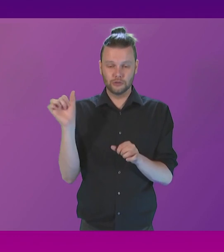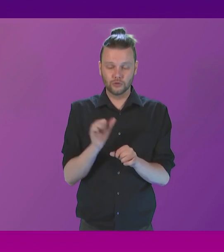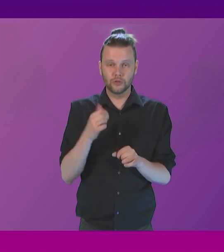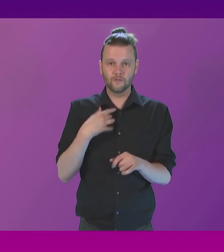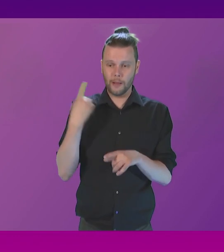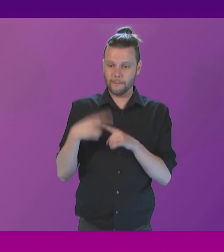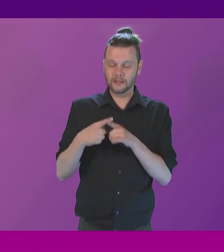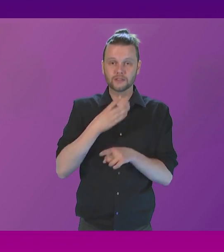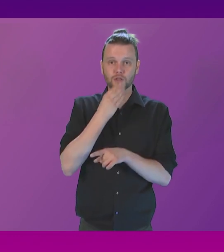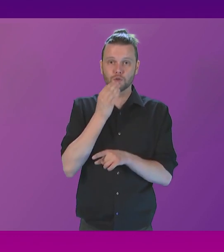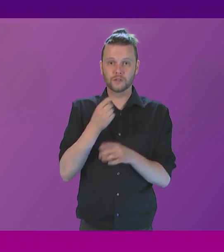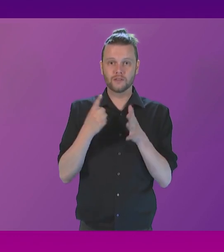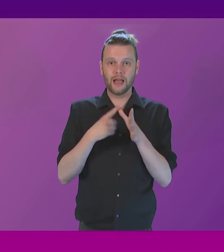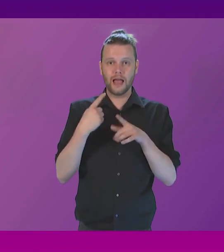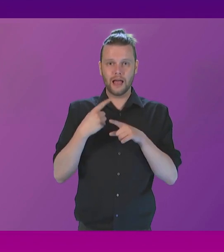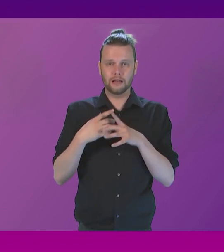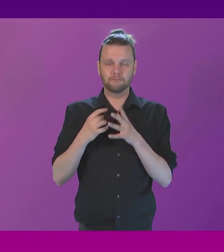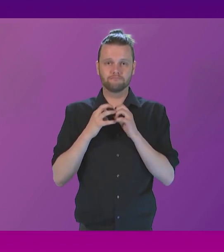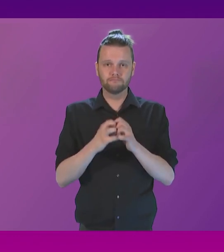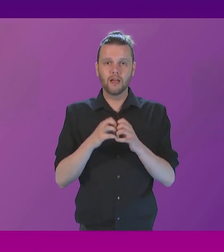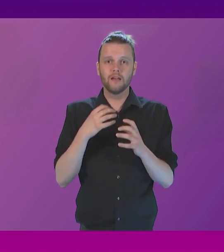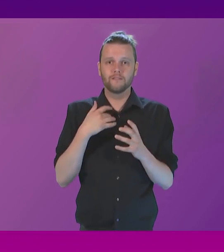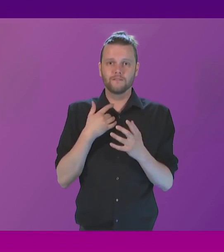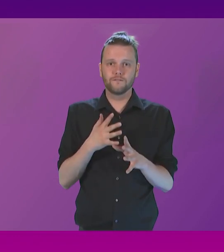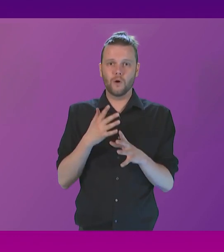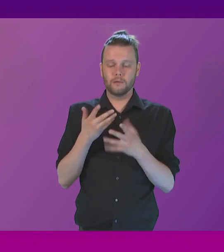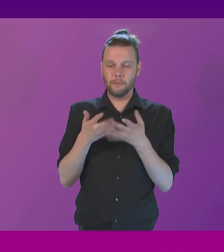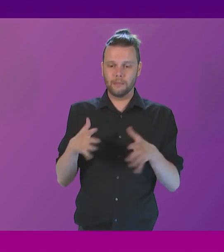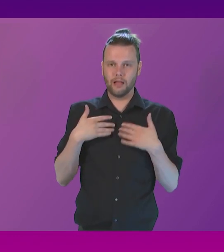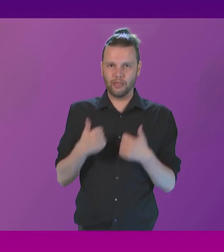use of Asulox for the sake of rural livelihoods and public health—or